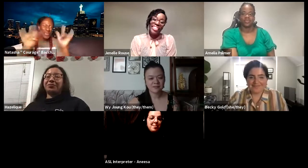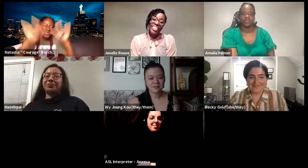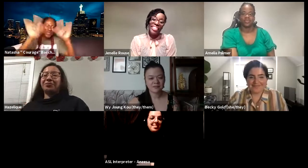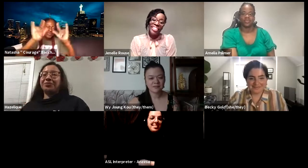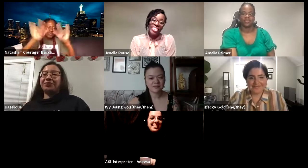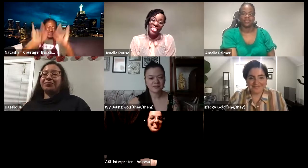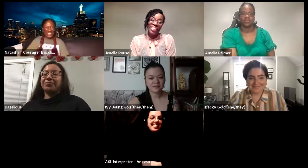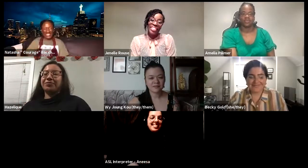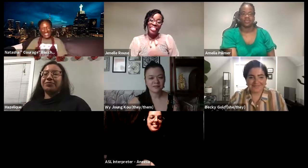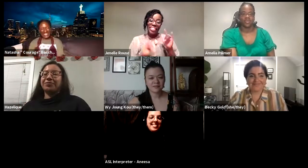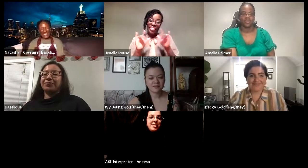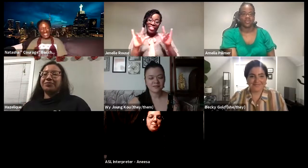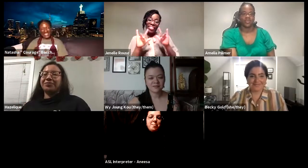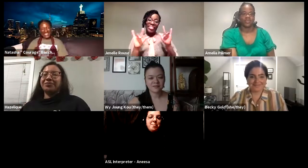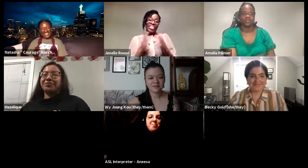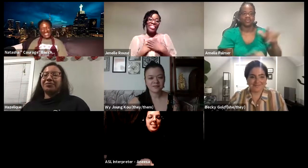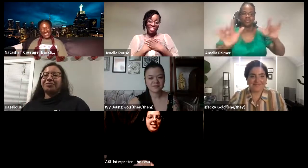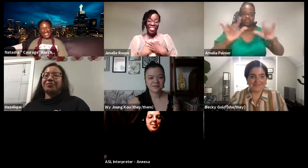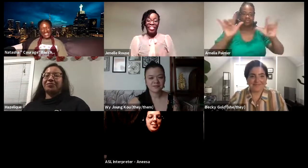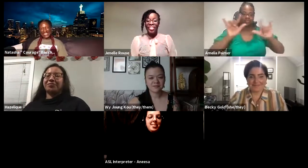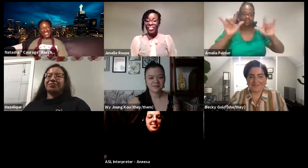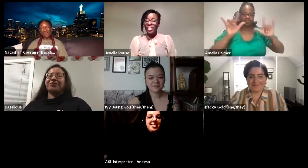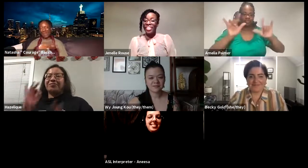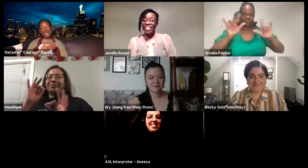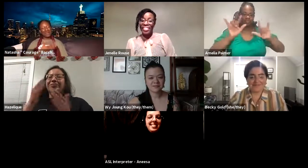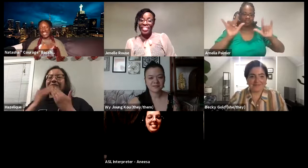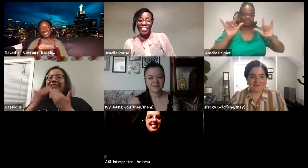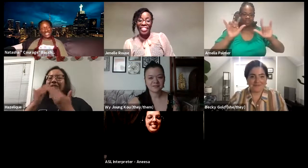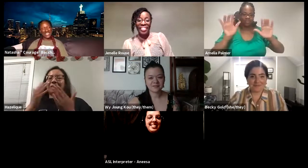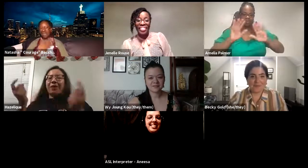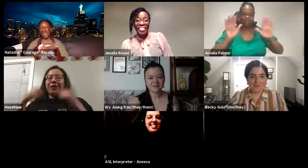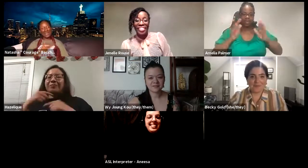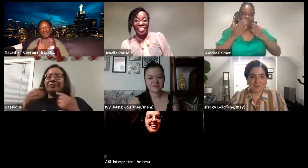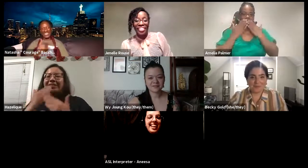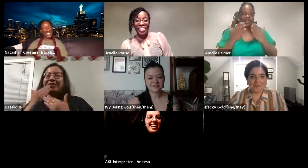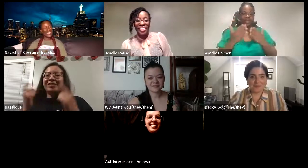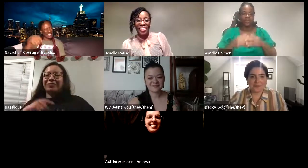i'm going to have so much to think about so thank you so much and love to everyone!